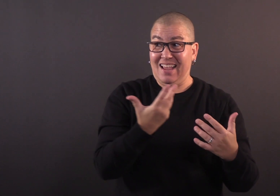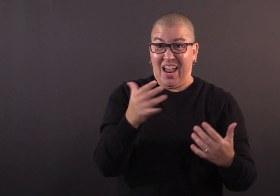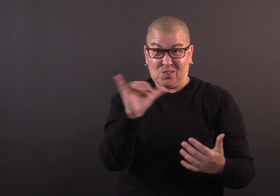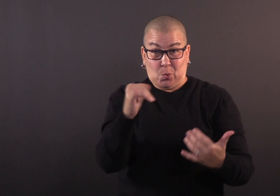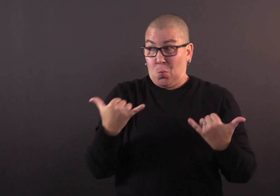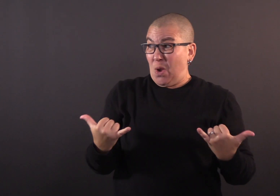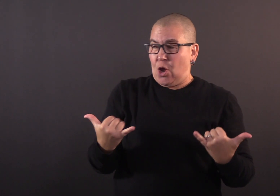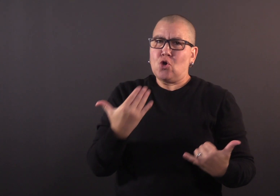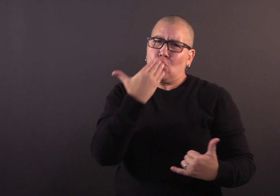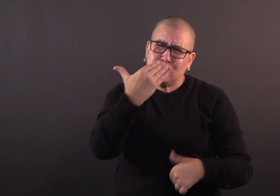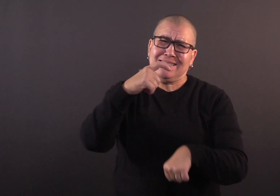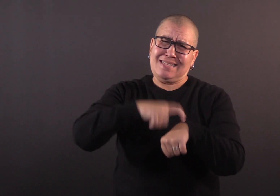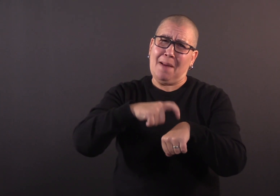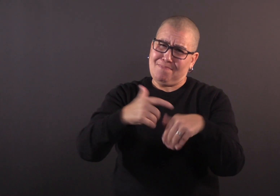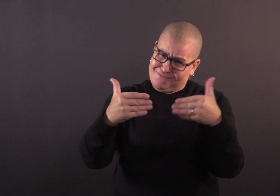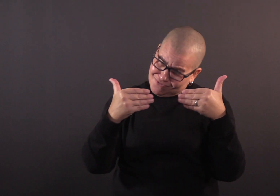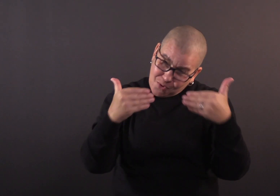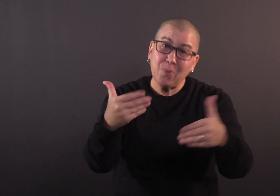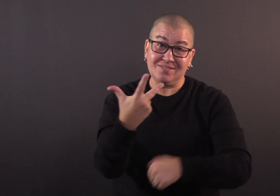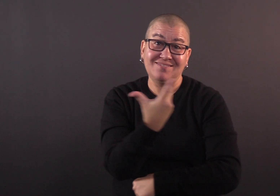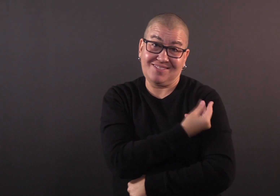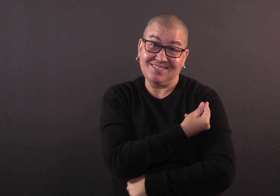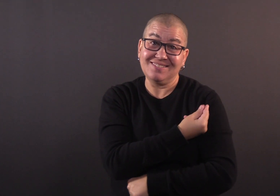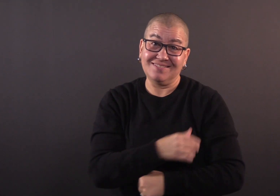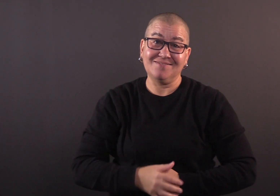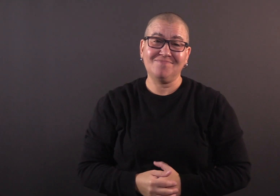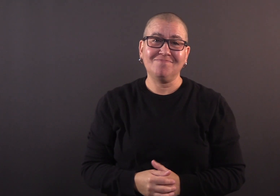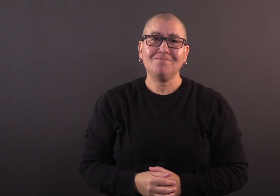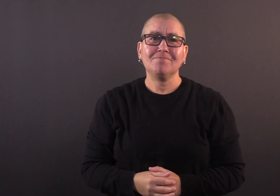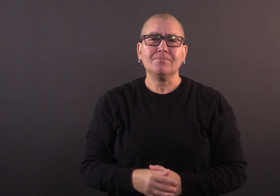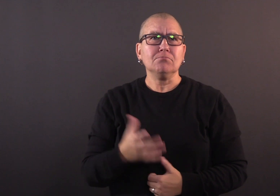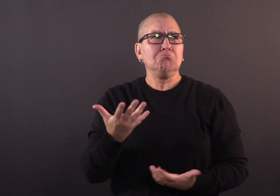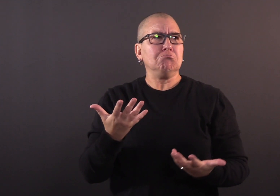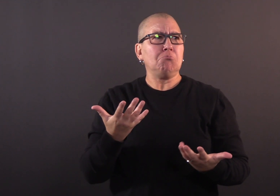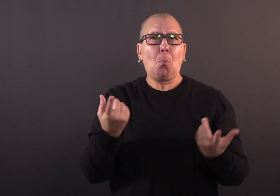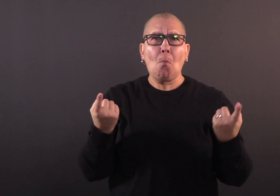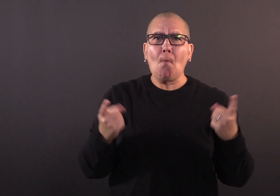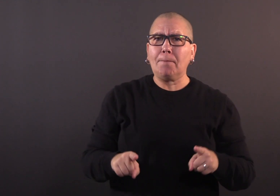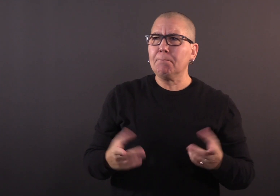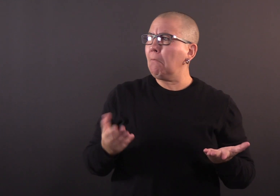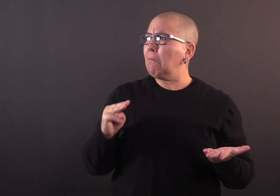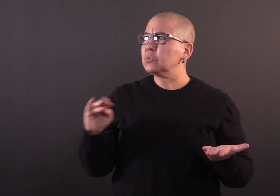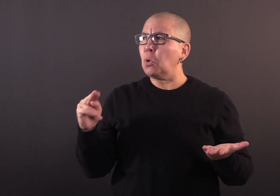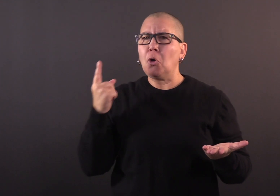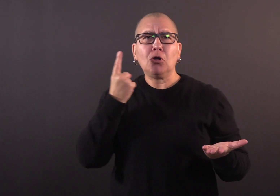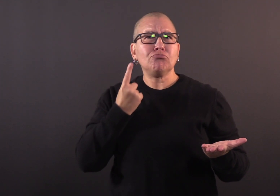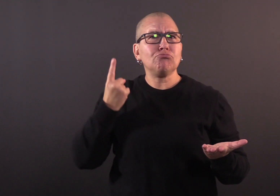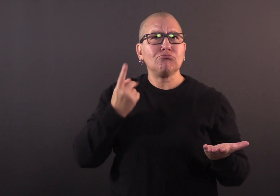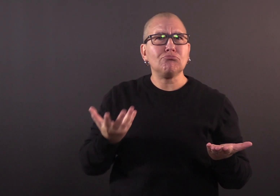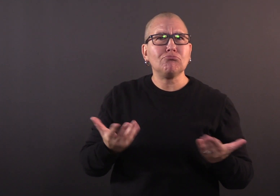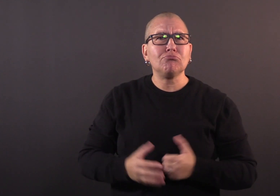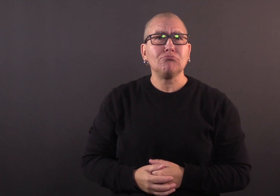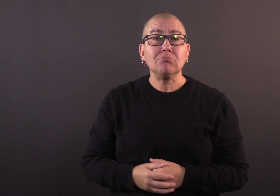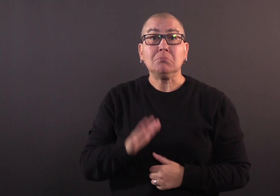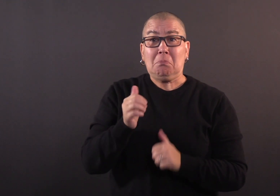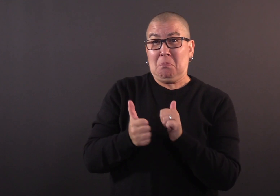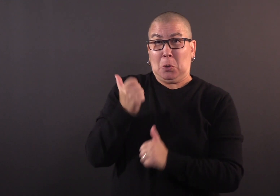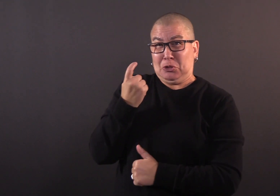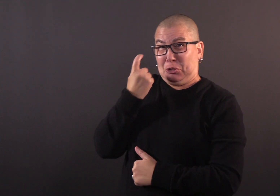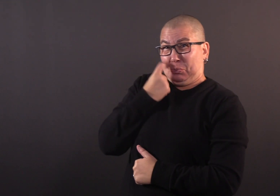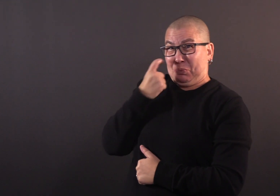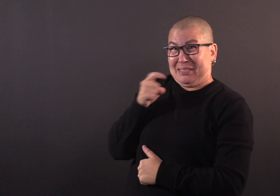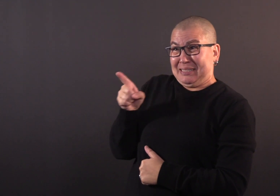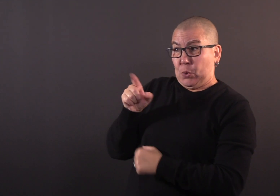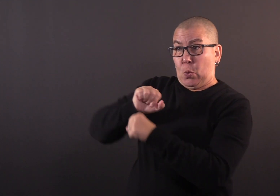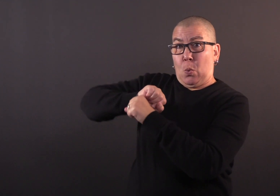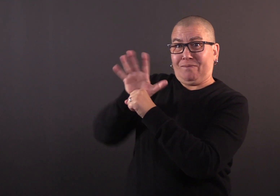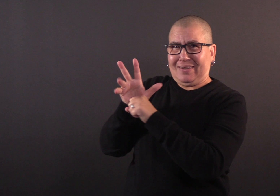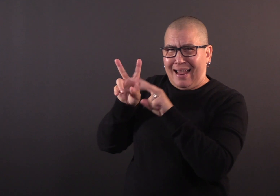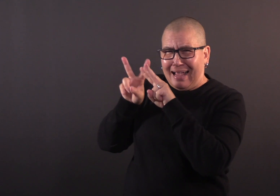vaccine. “Right now is the right time.” What’s Happening In Minnesota?